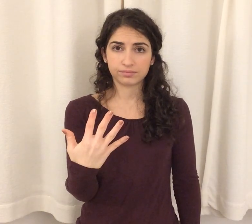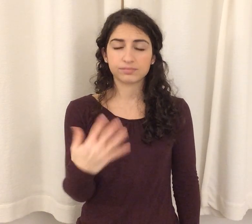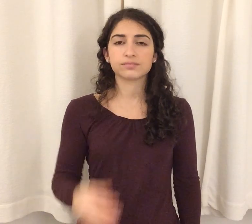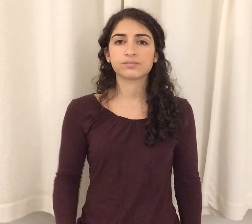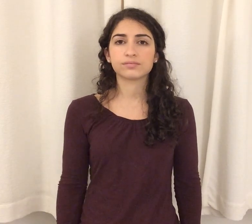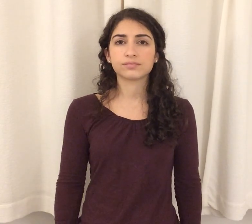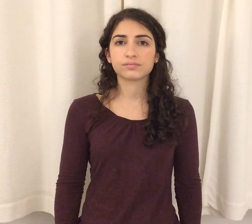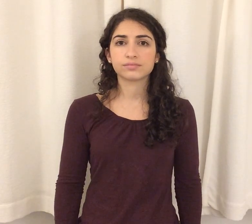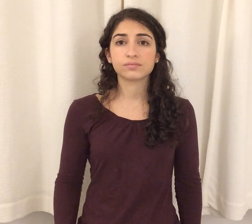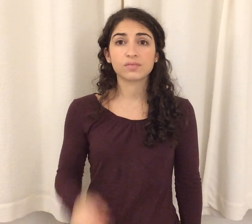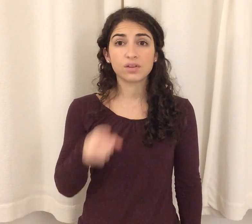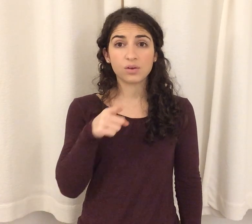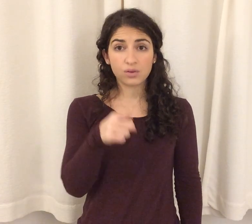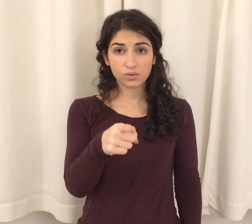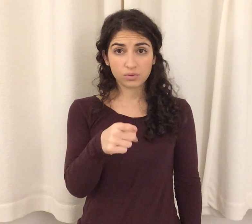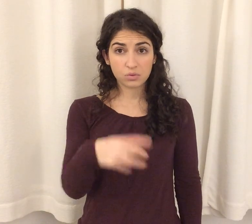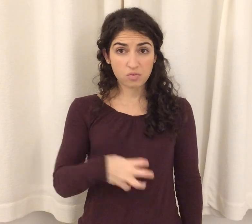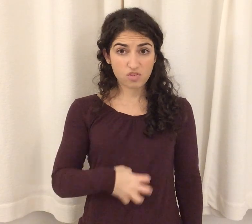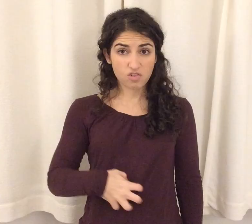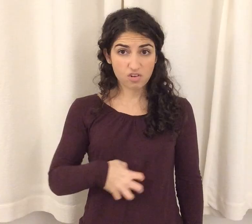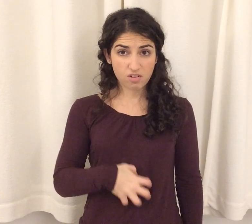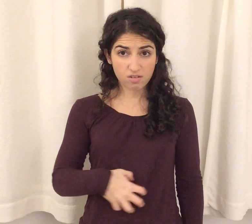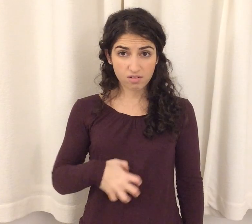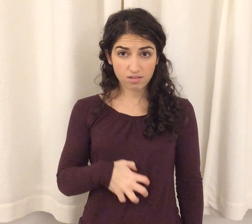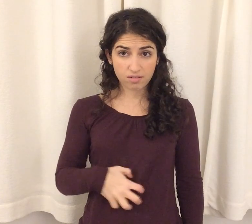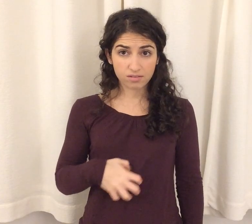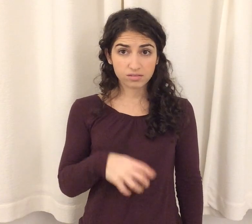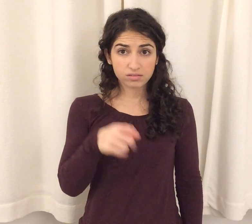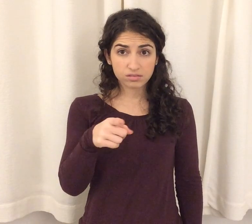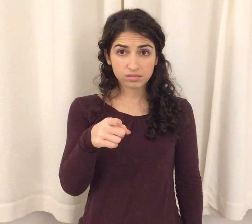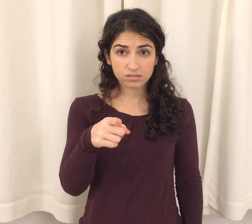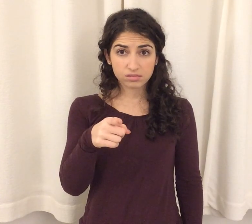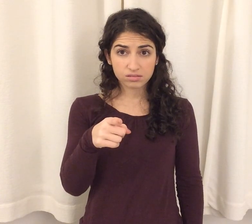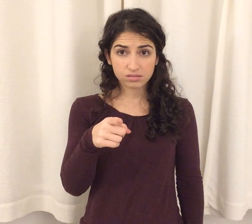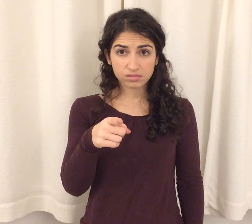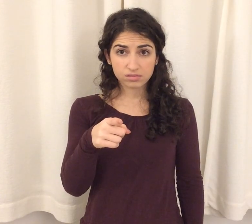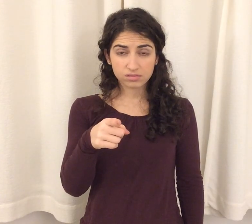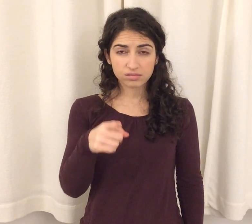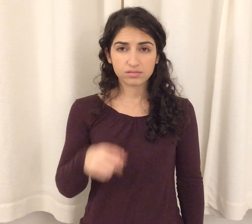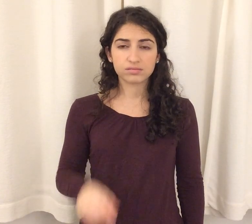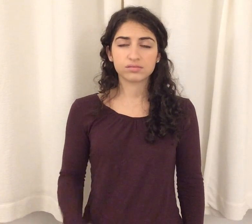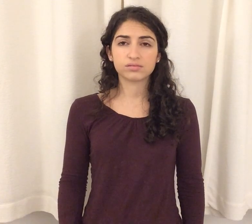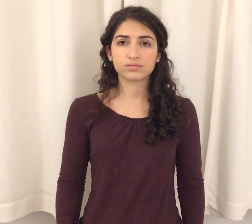Number 5: "You nauseous?"